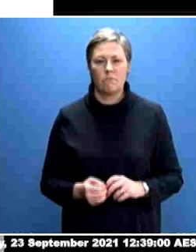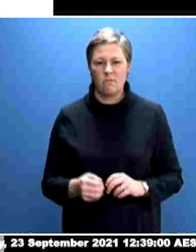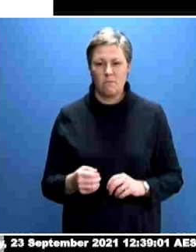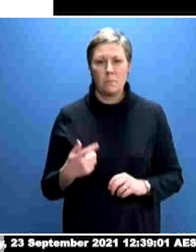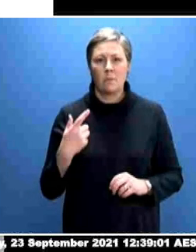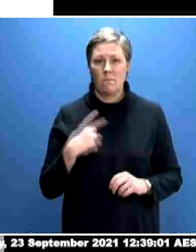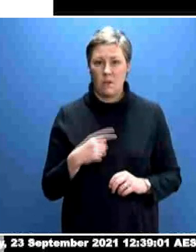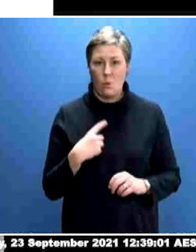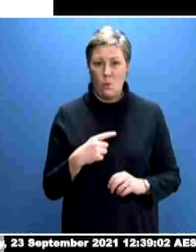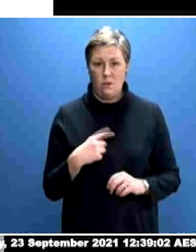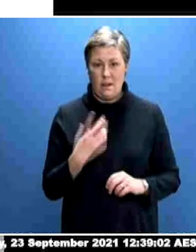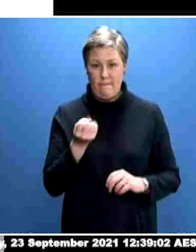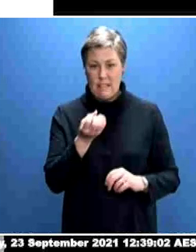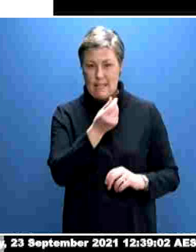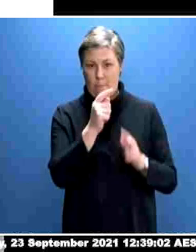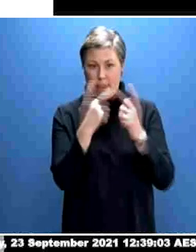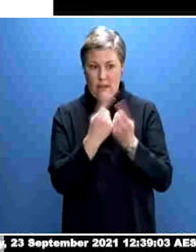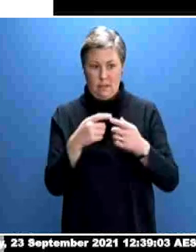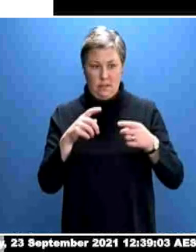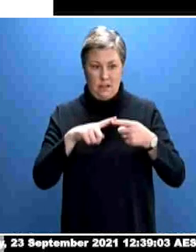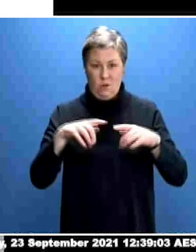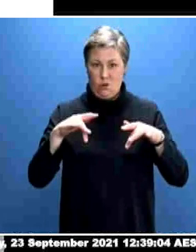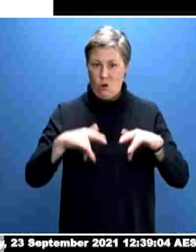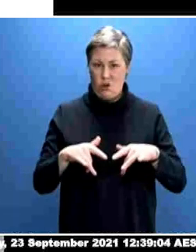Safe Care House Model,